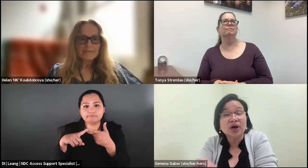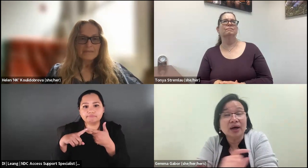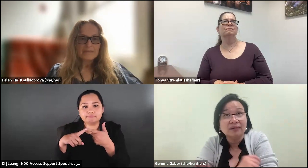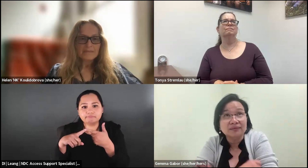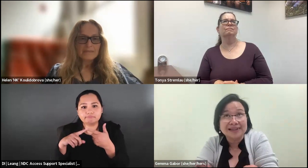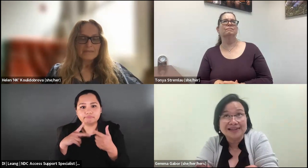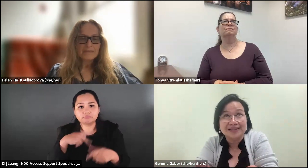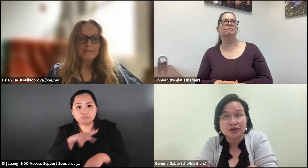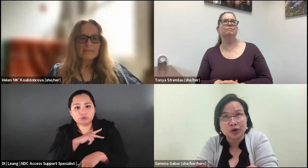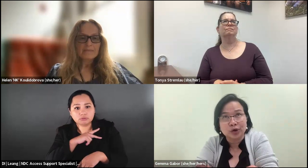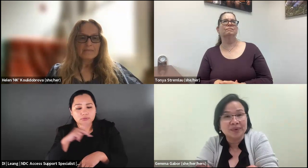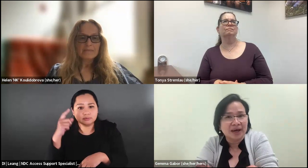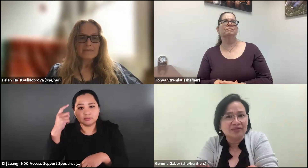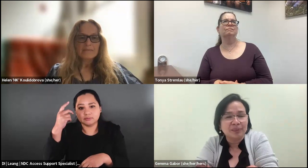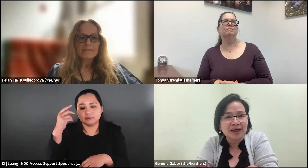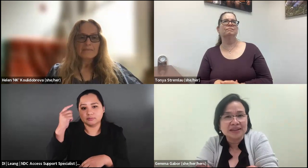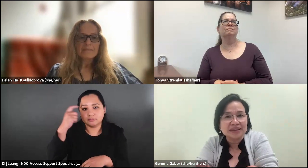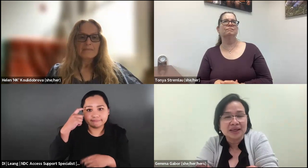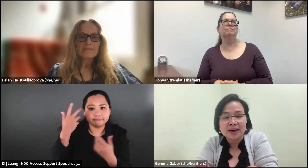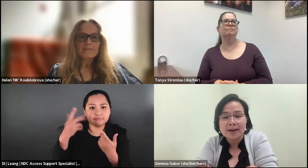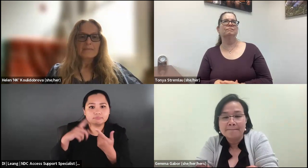We also have the term, deaf plus,